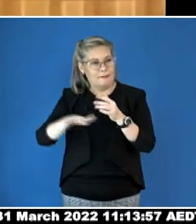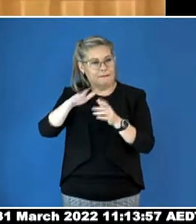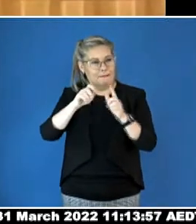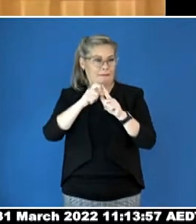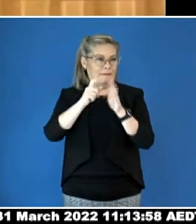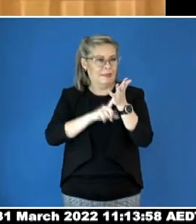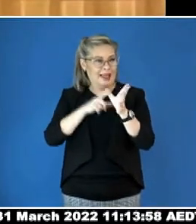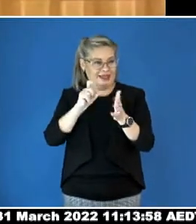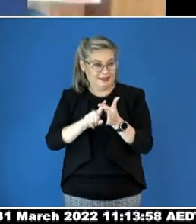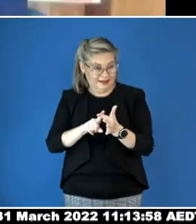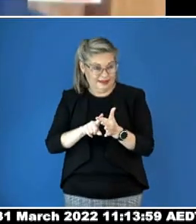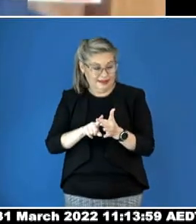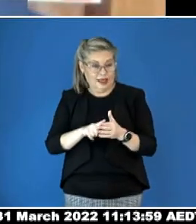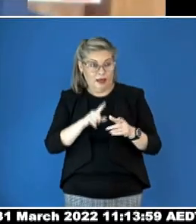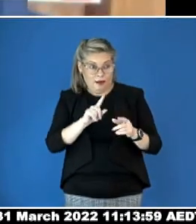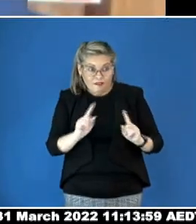No. No. MS EASTMAN: So this is a pretty new thing.